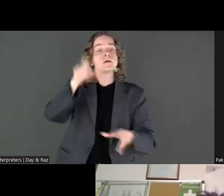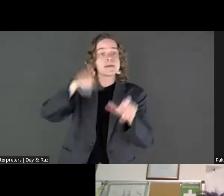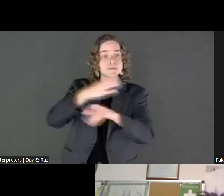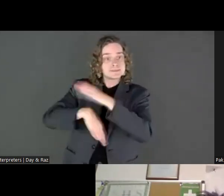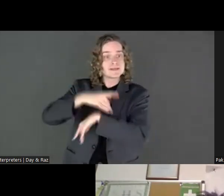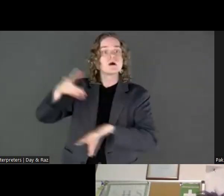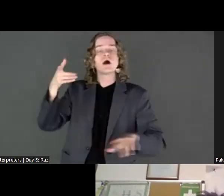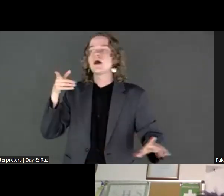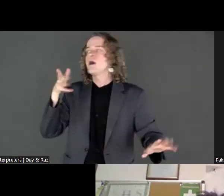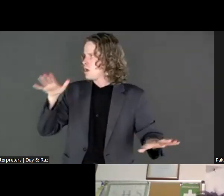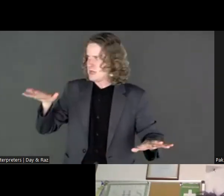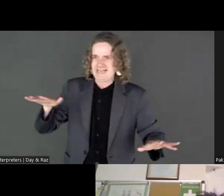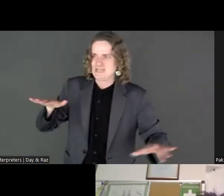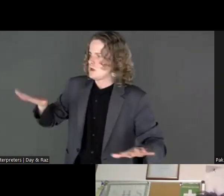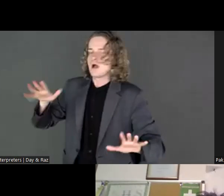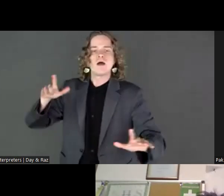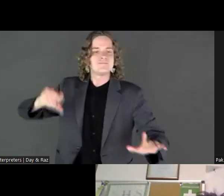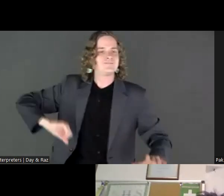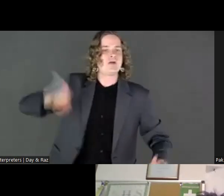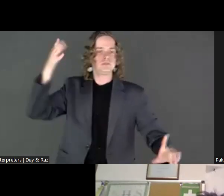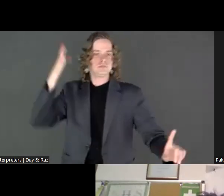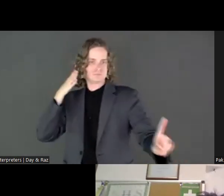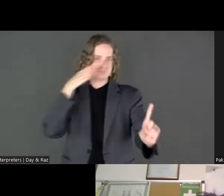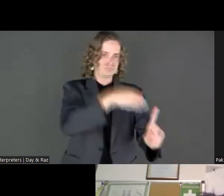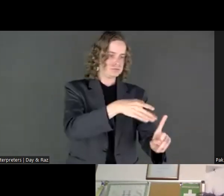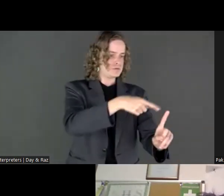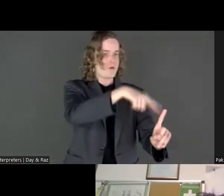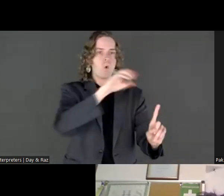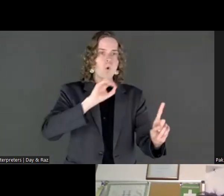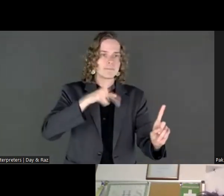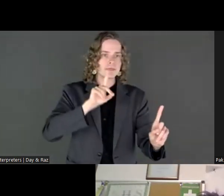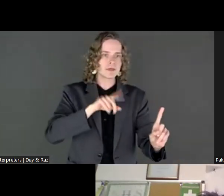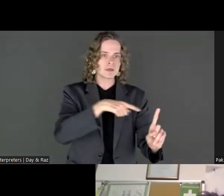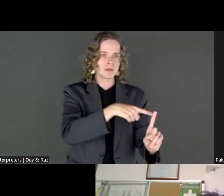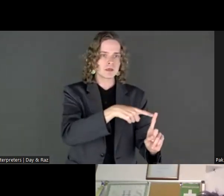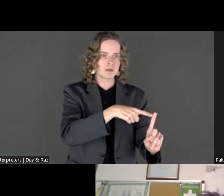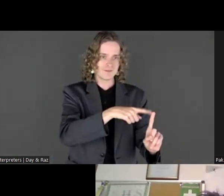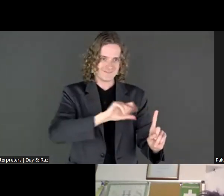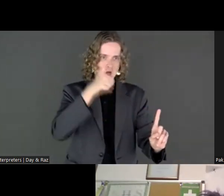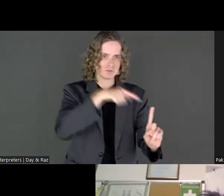people with disabilities, that is a very important issue for Ukraine. You're absolutely right. That